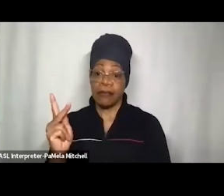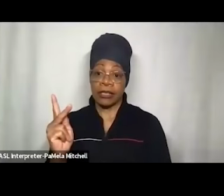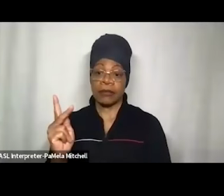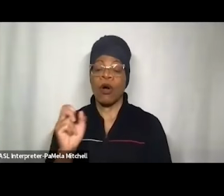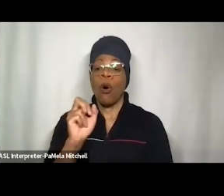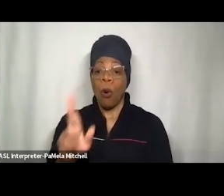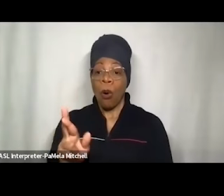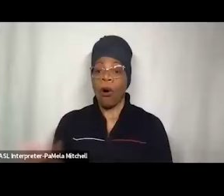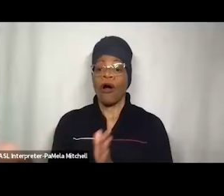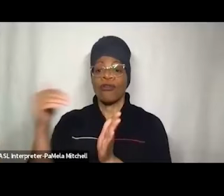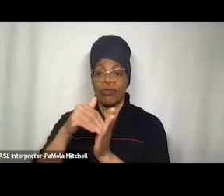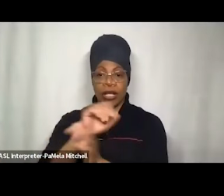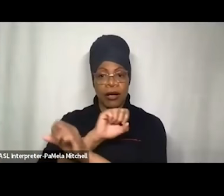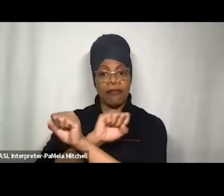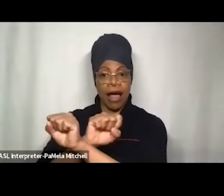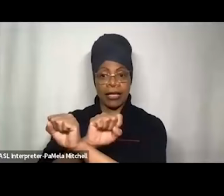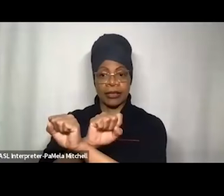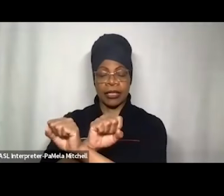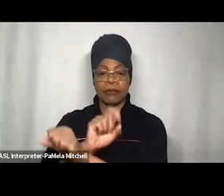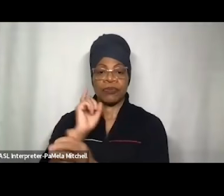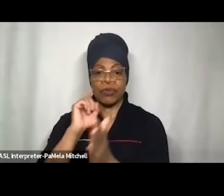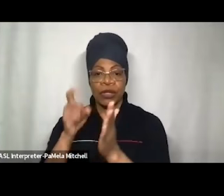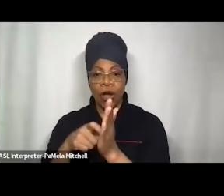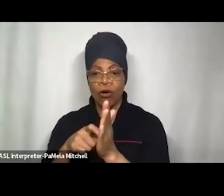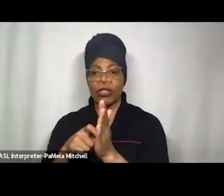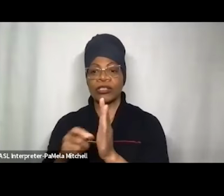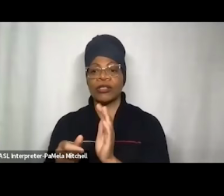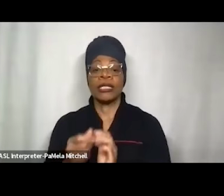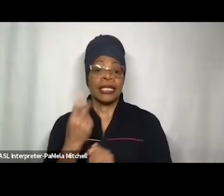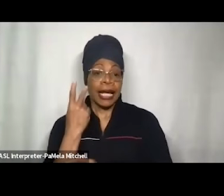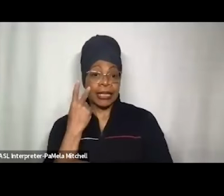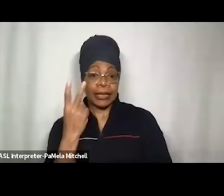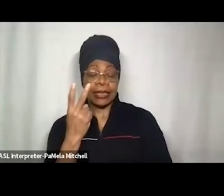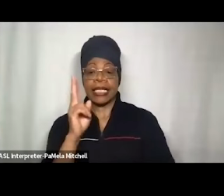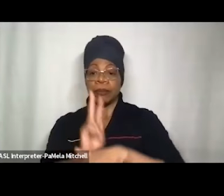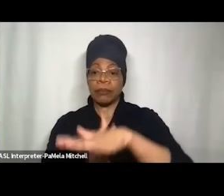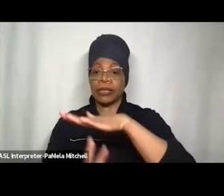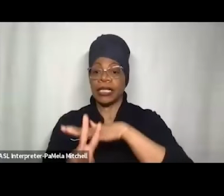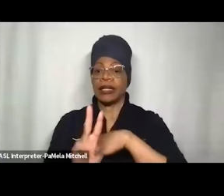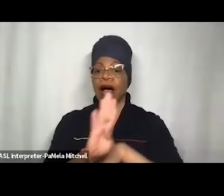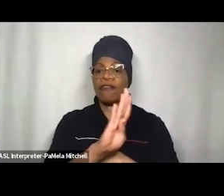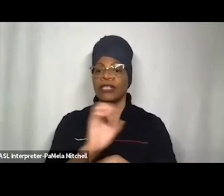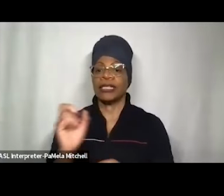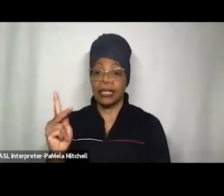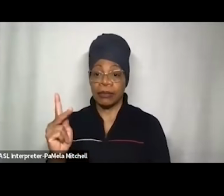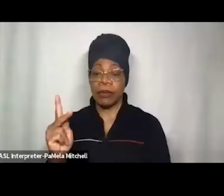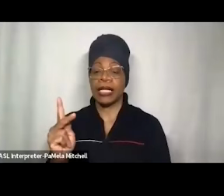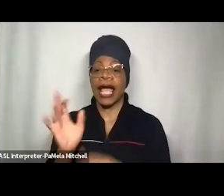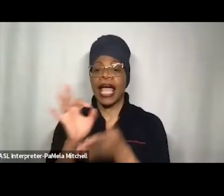So again, we find that risk scores on the LSI are very predictive of recidivism, as are the scores on each of the other instruments